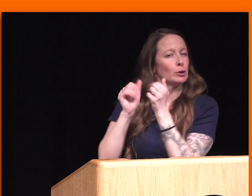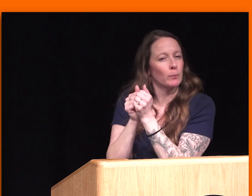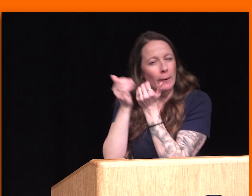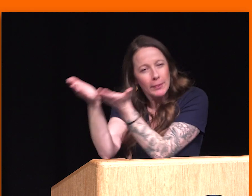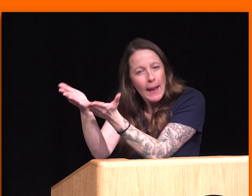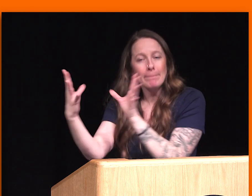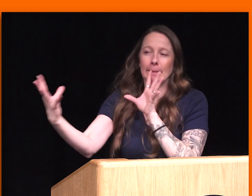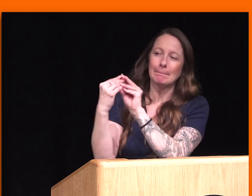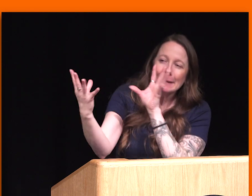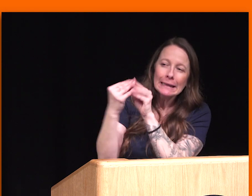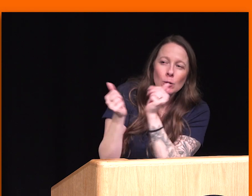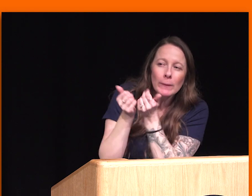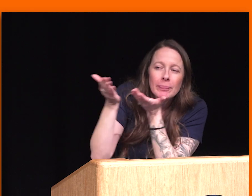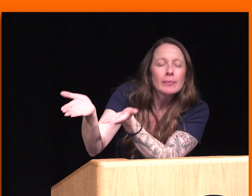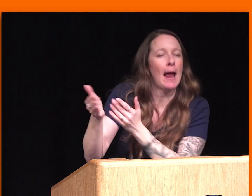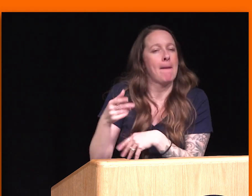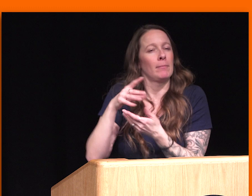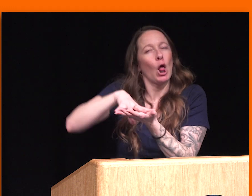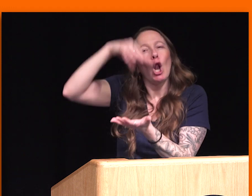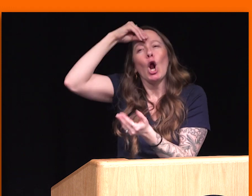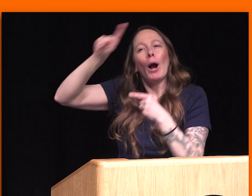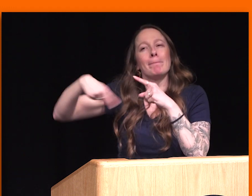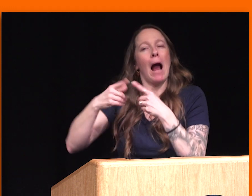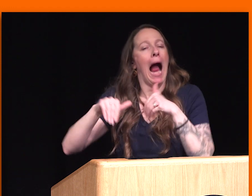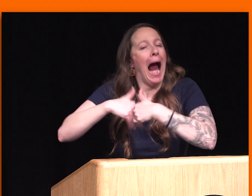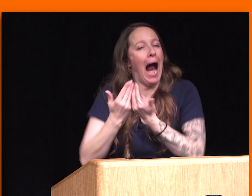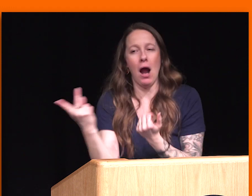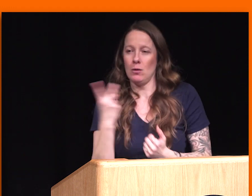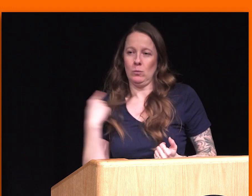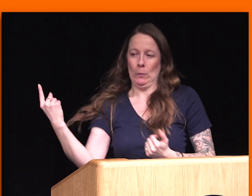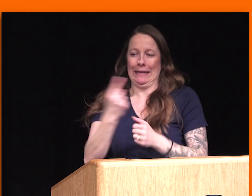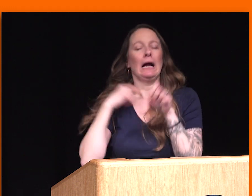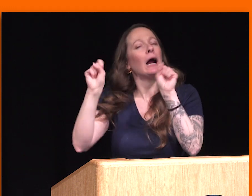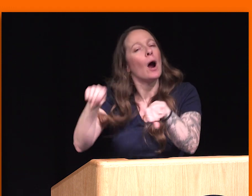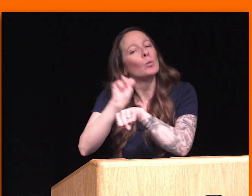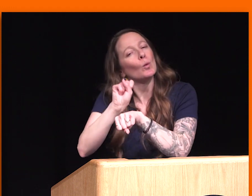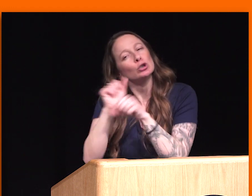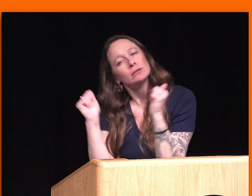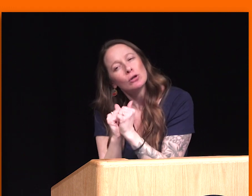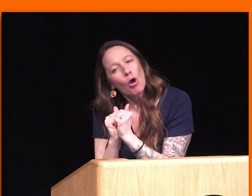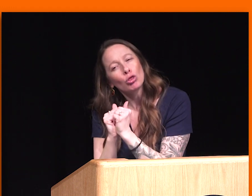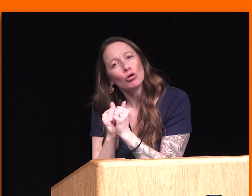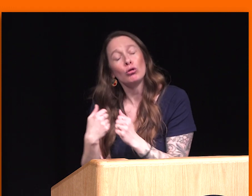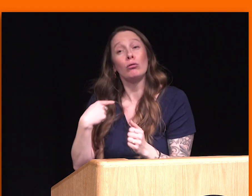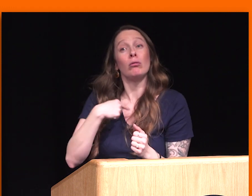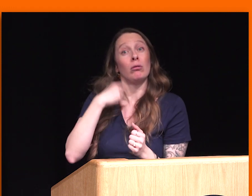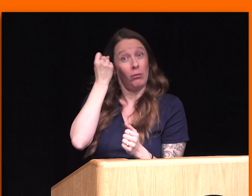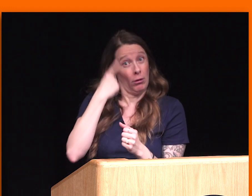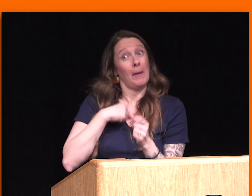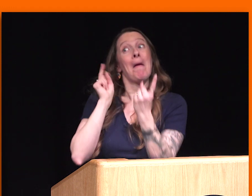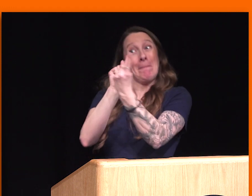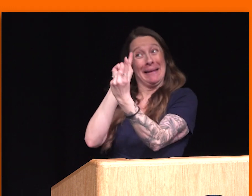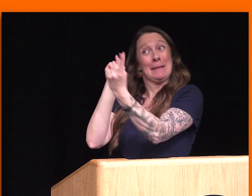We have to develop relationships with them. We started meeting with them regularly. We learned how we can work together,